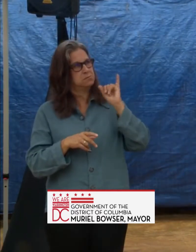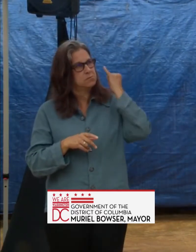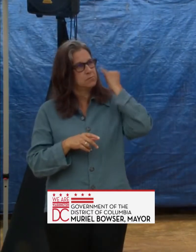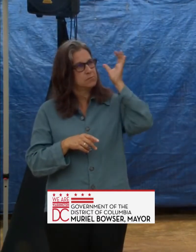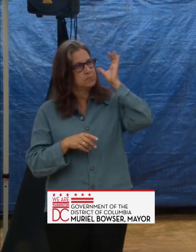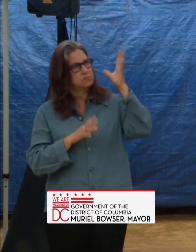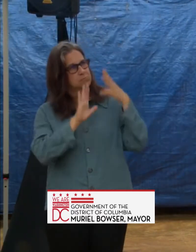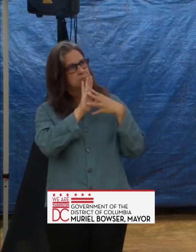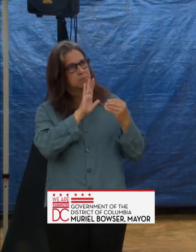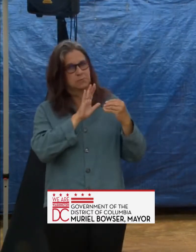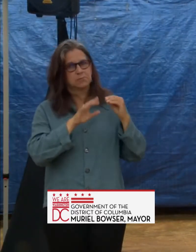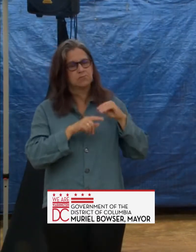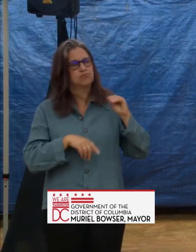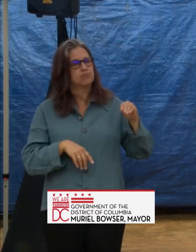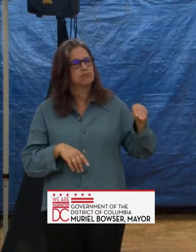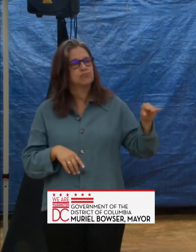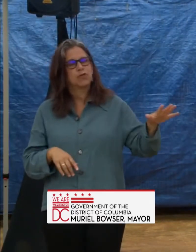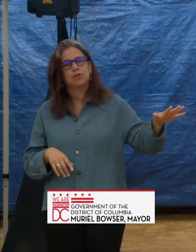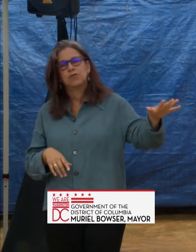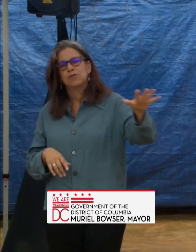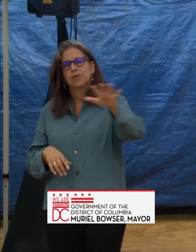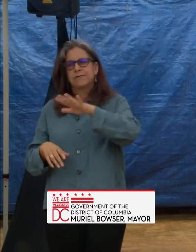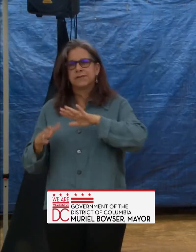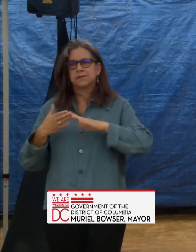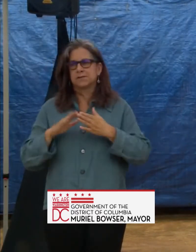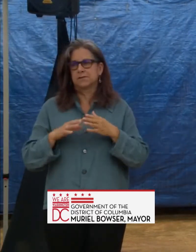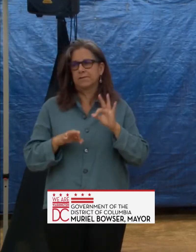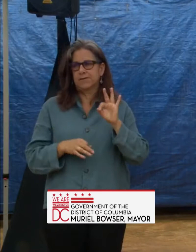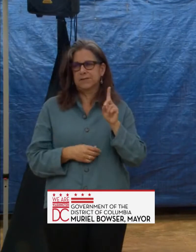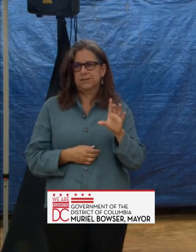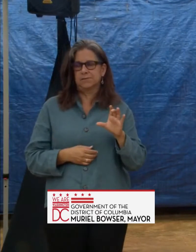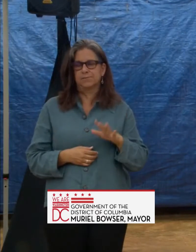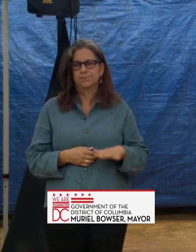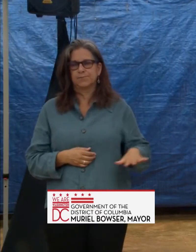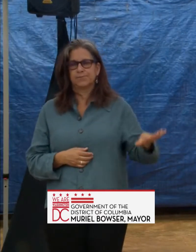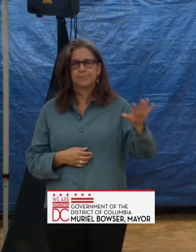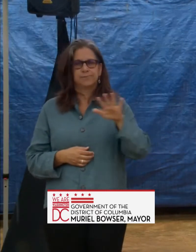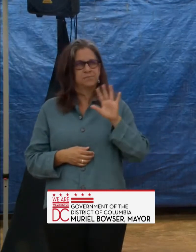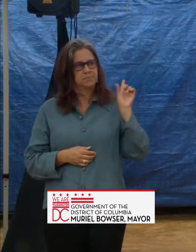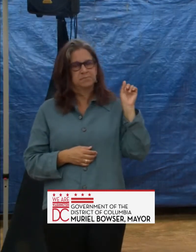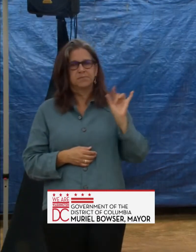HOUSING SITES. AS USUAL, WITH OUR PROJECTS, WE ARE ENGAGING OUR LOCAL CERTIFIED